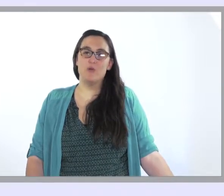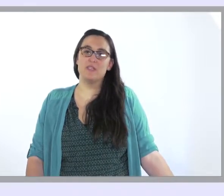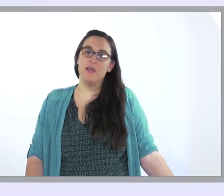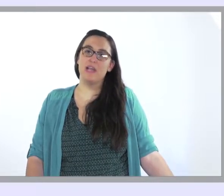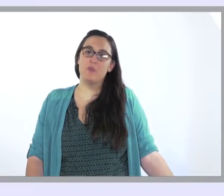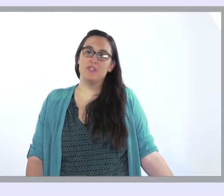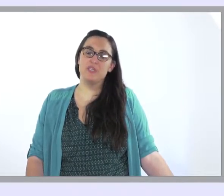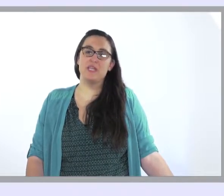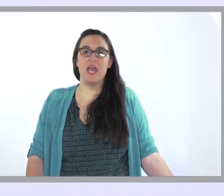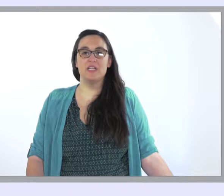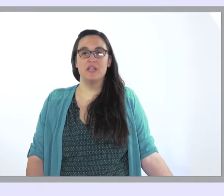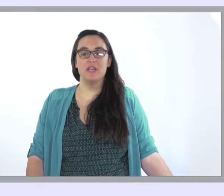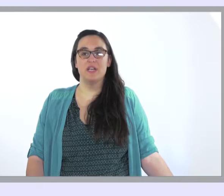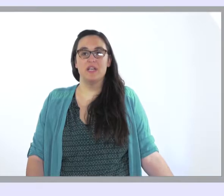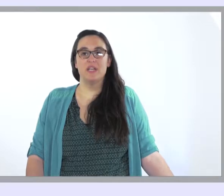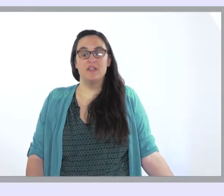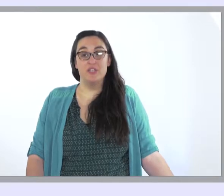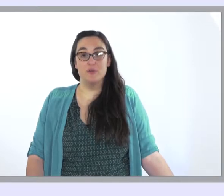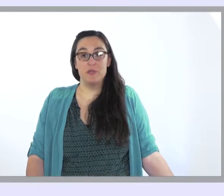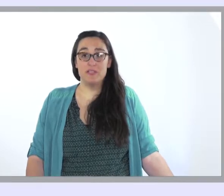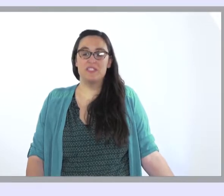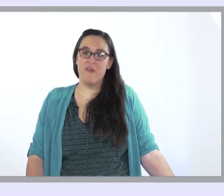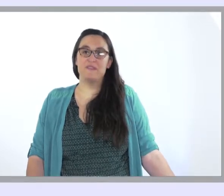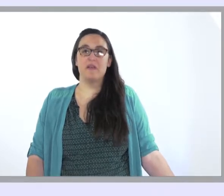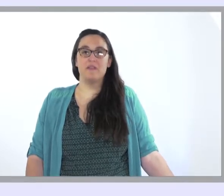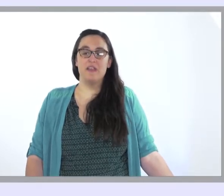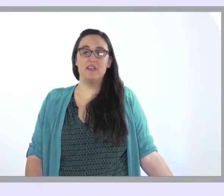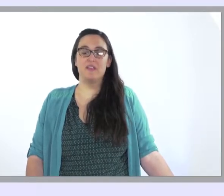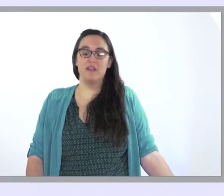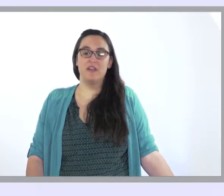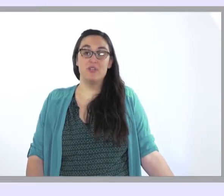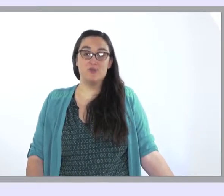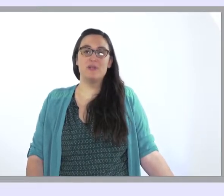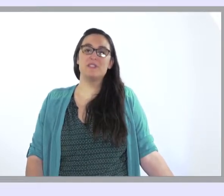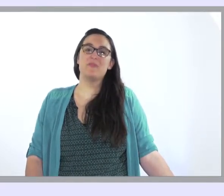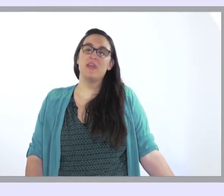about sign languages and their users, deaf-signing users,